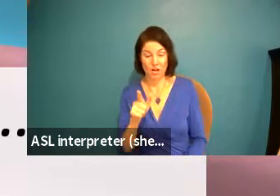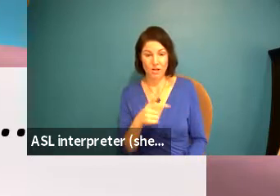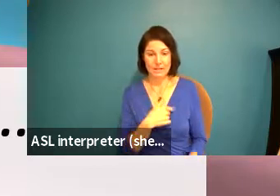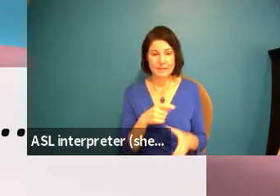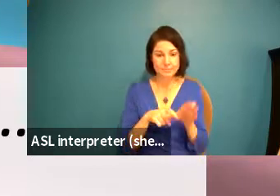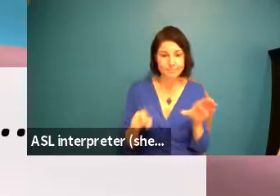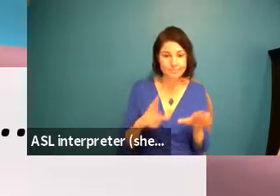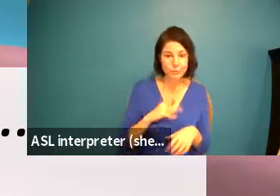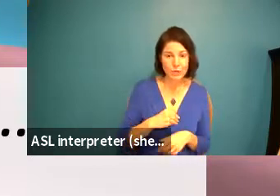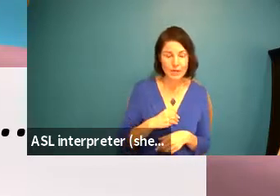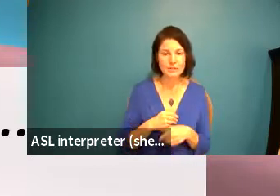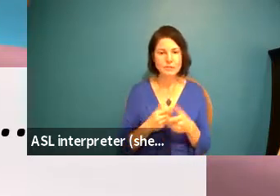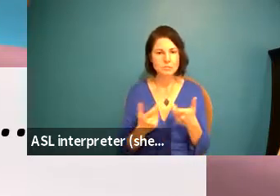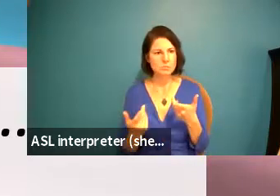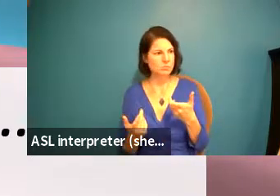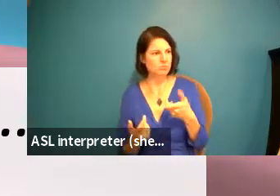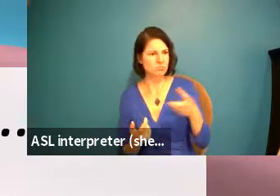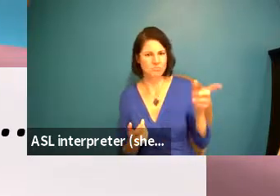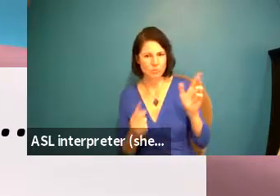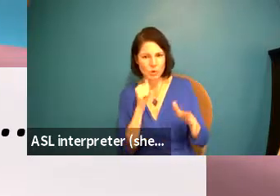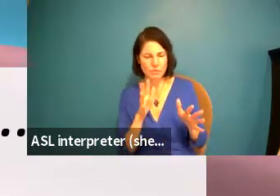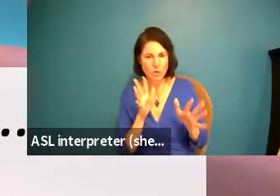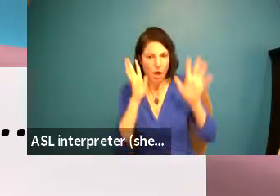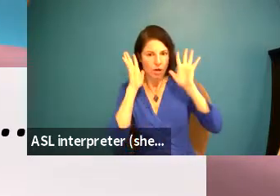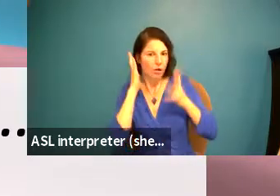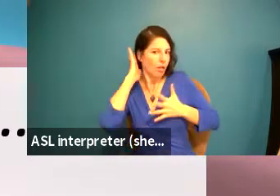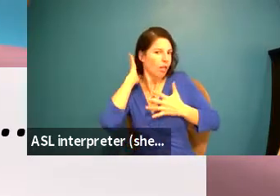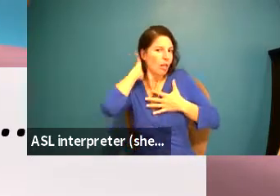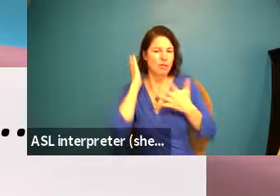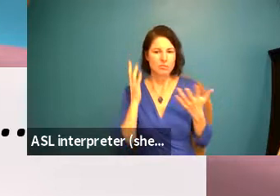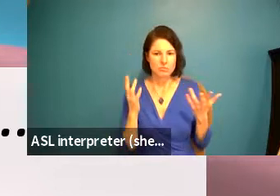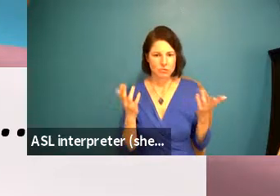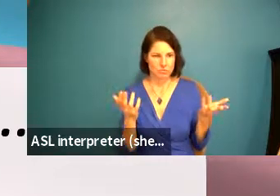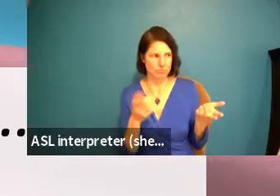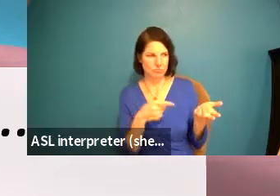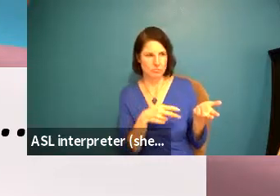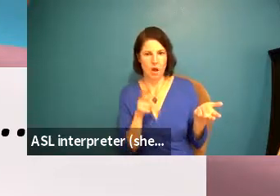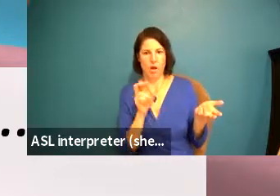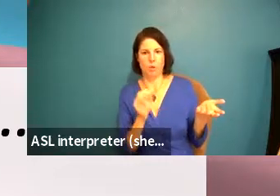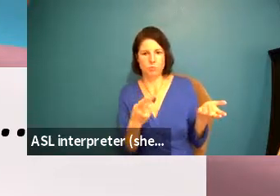treat them as though they are just that I have elbows. Avoid any unnecessary and probing questions that you do not need to be